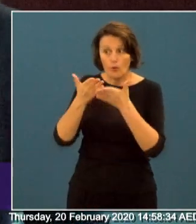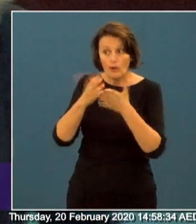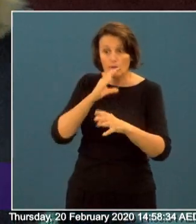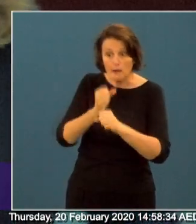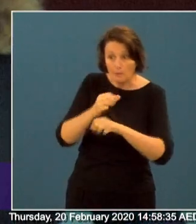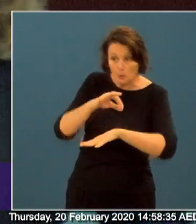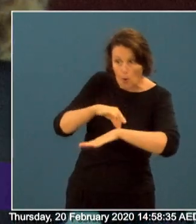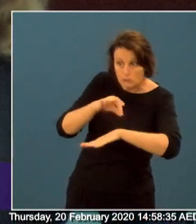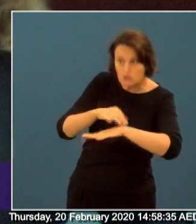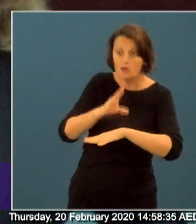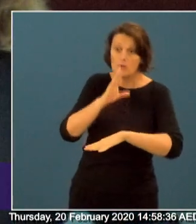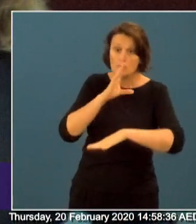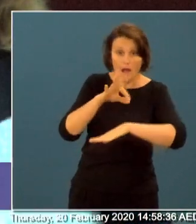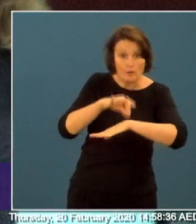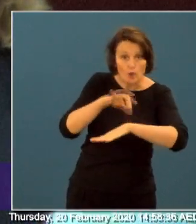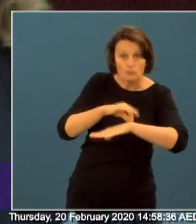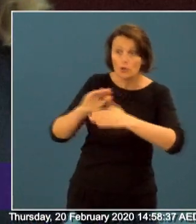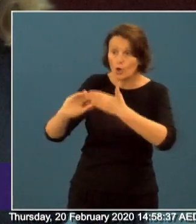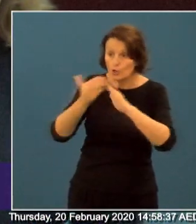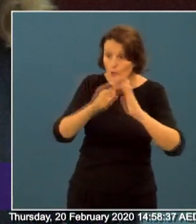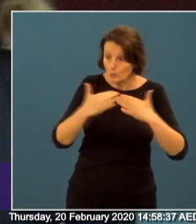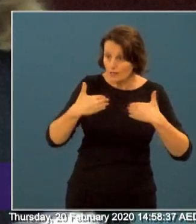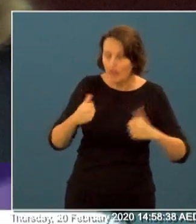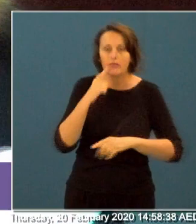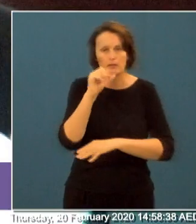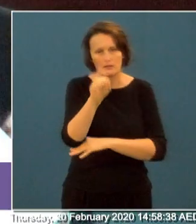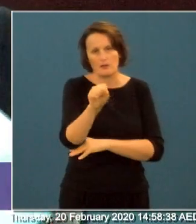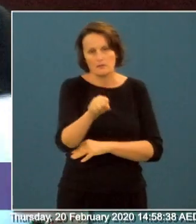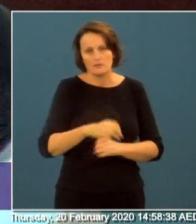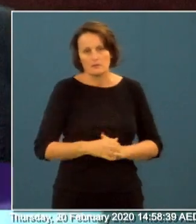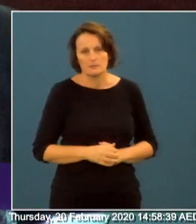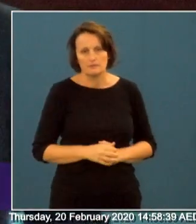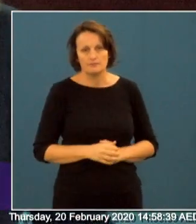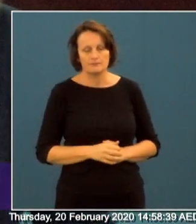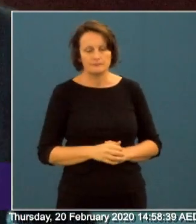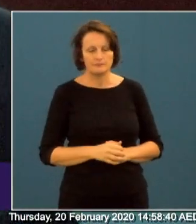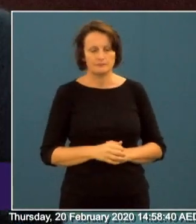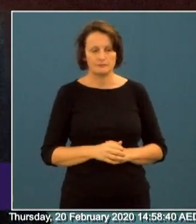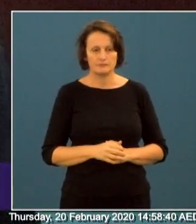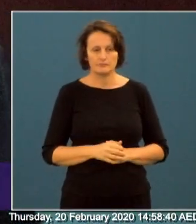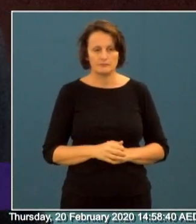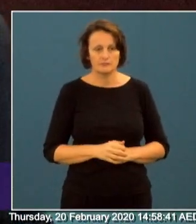Now, from around paragraph 24 of your statement,